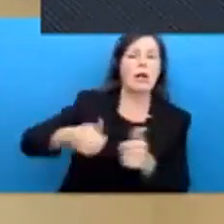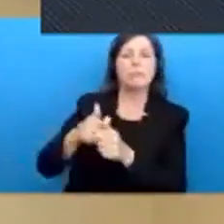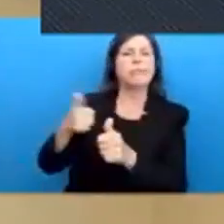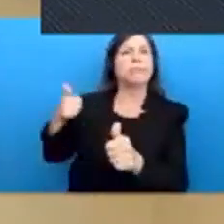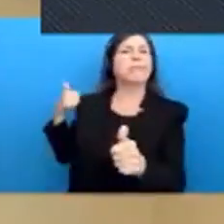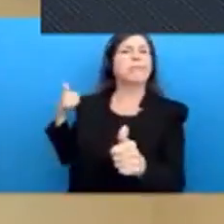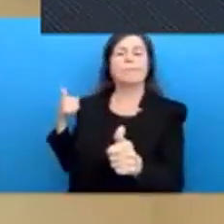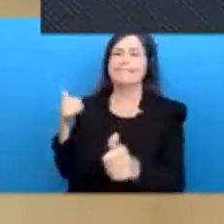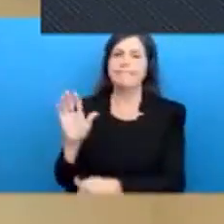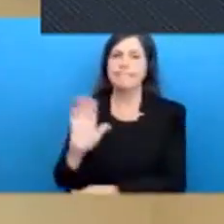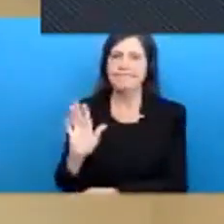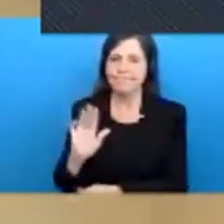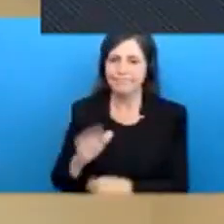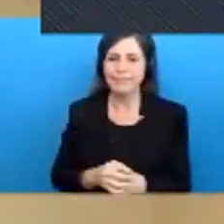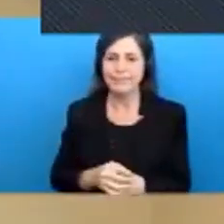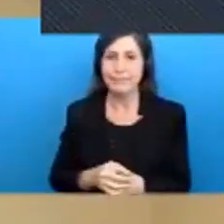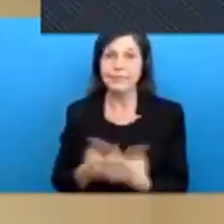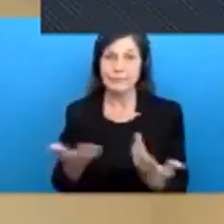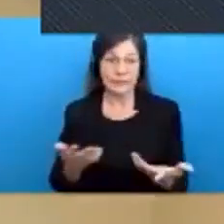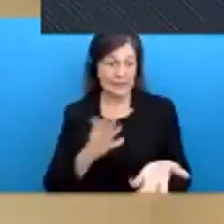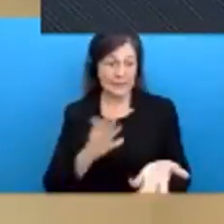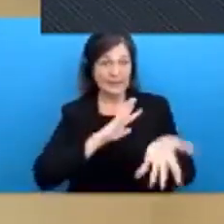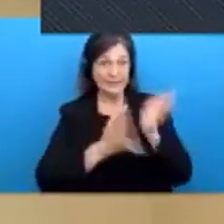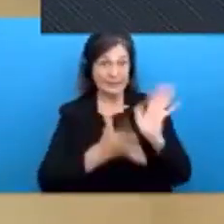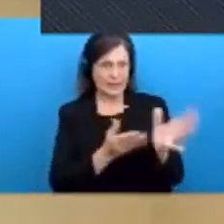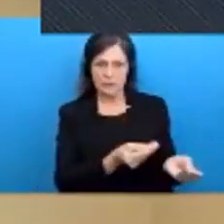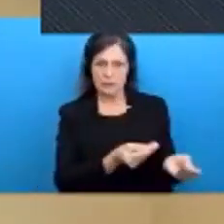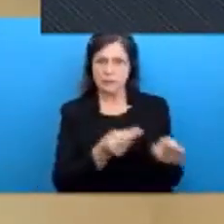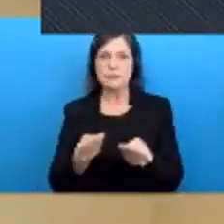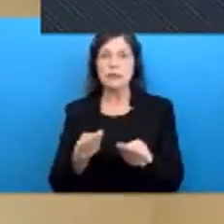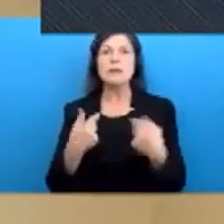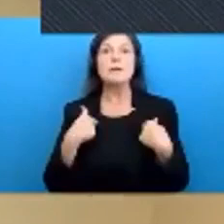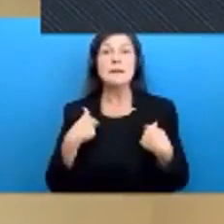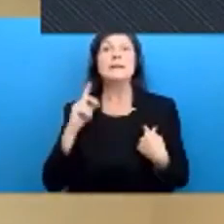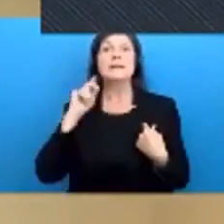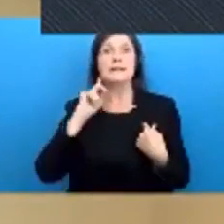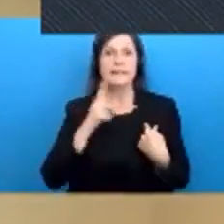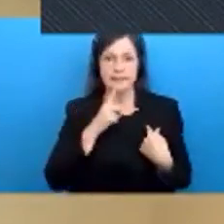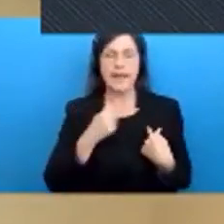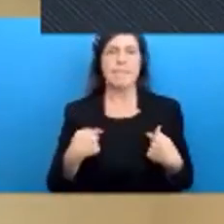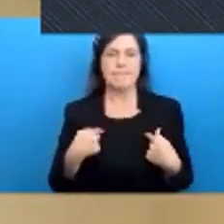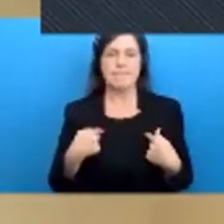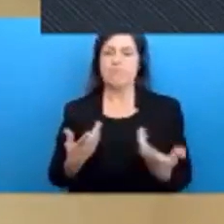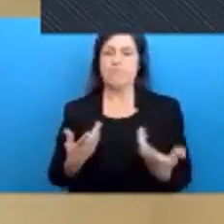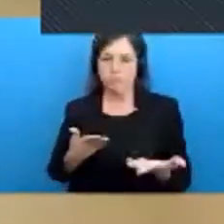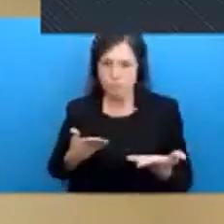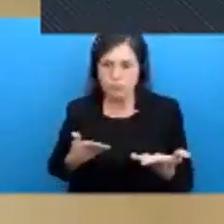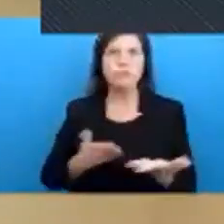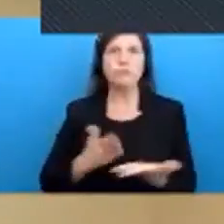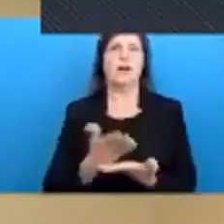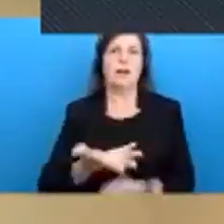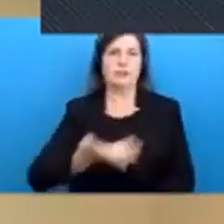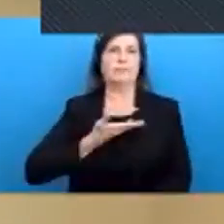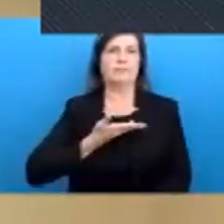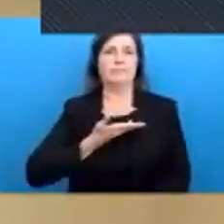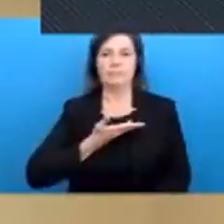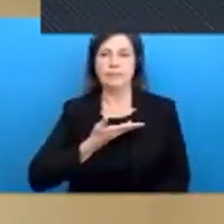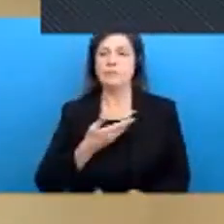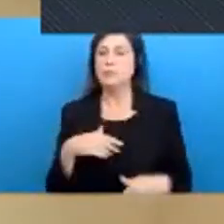also live a decent life uh in society. The first